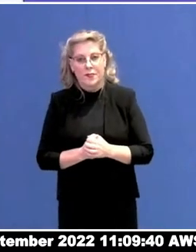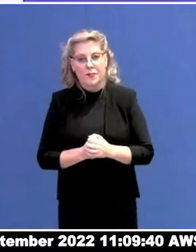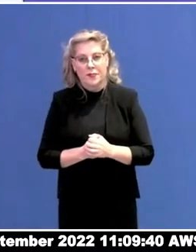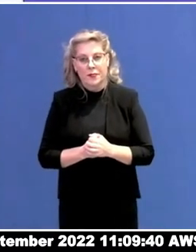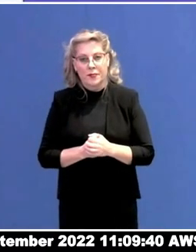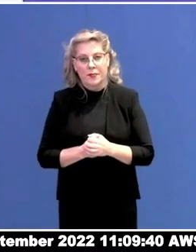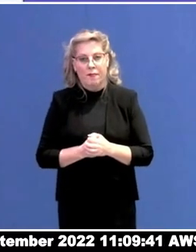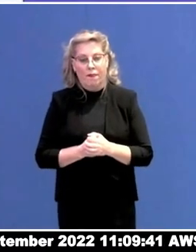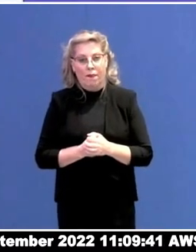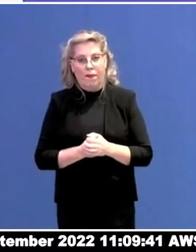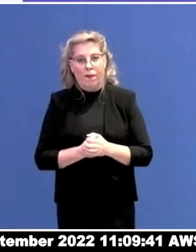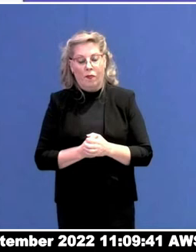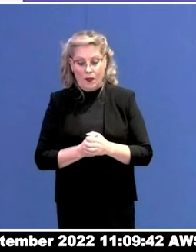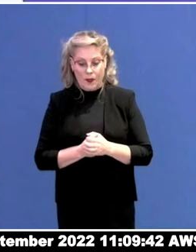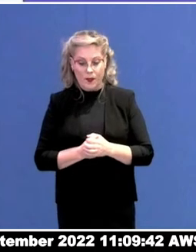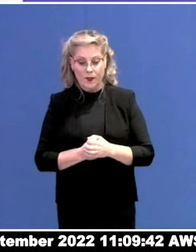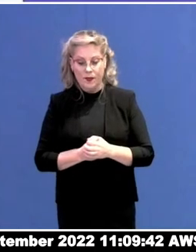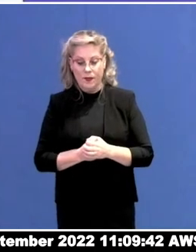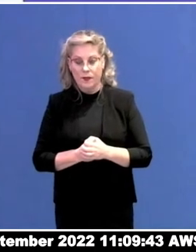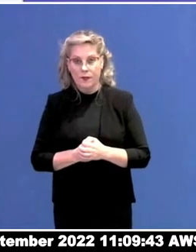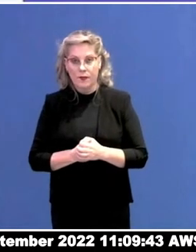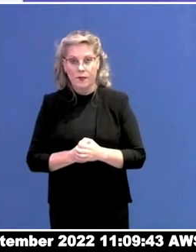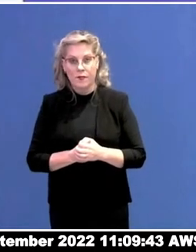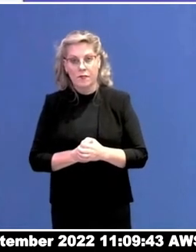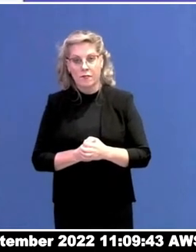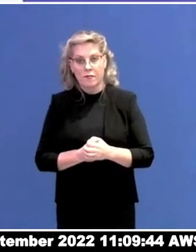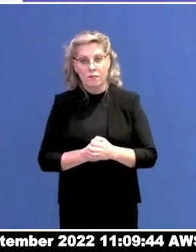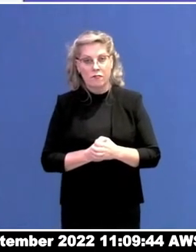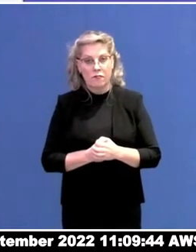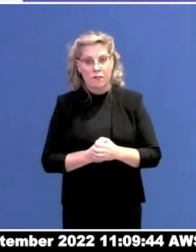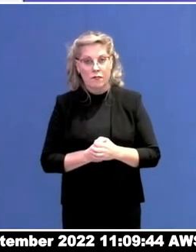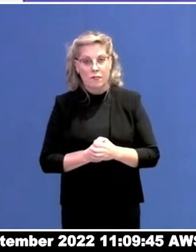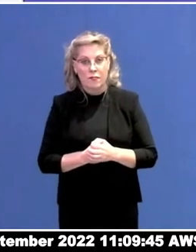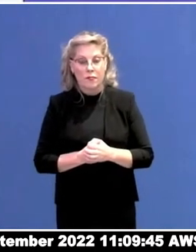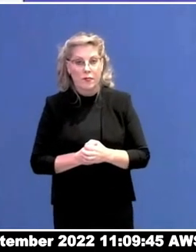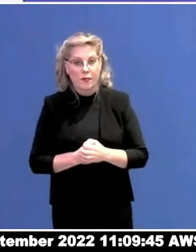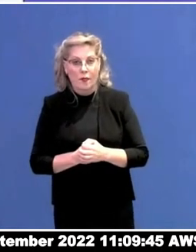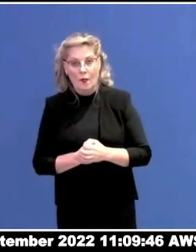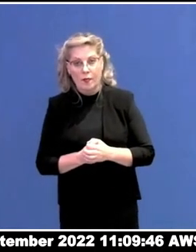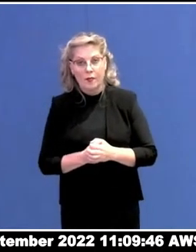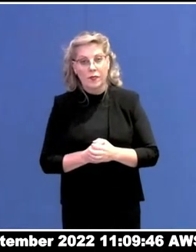MS McMAHON: Thank you, Chair. Ms Krakouer, as you were introduced, you are the Director of the National Suicide